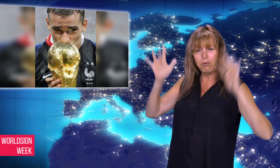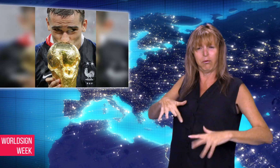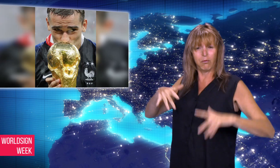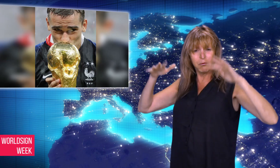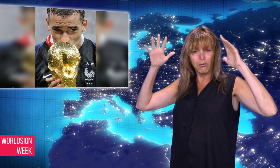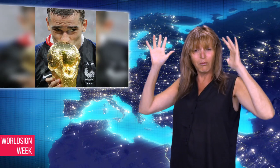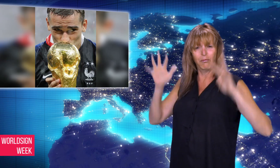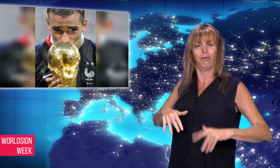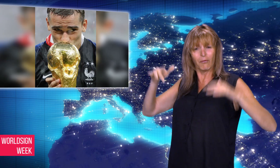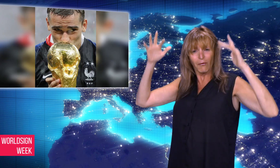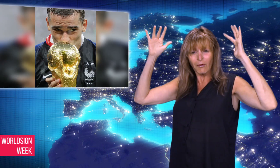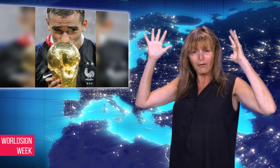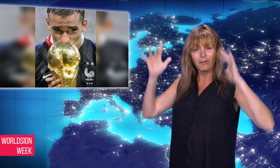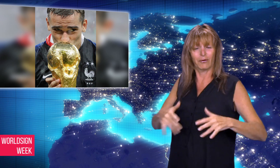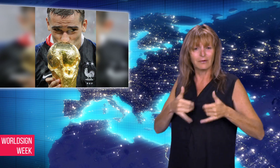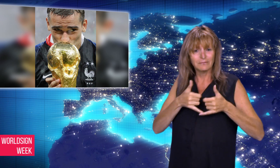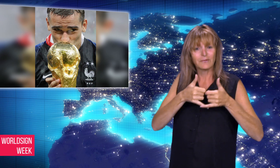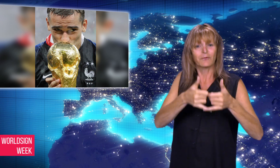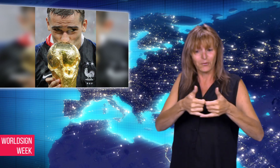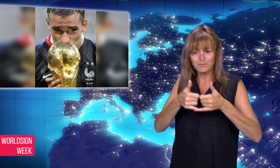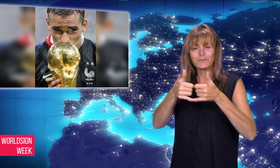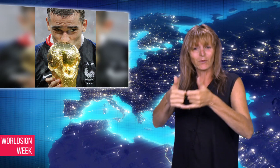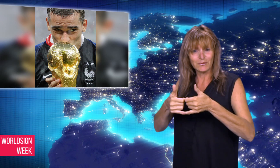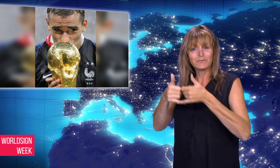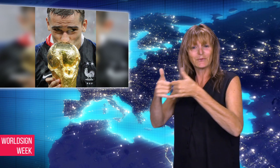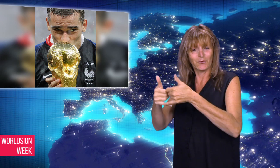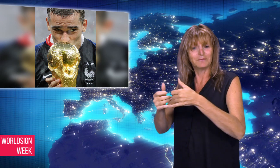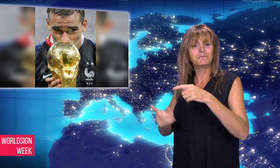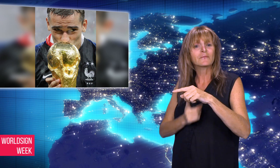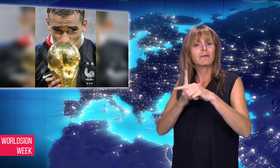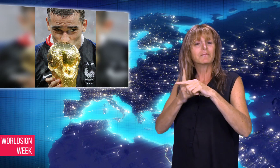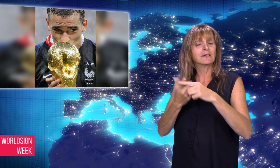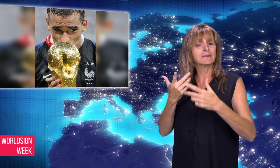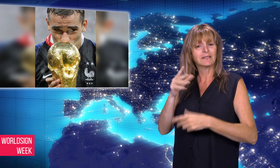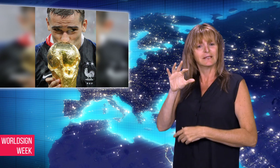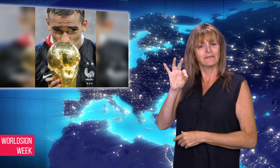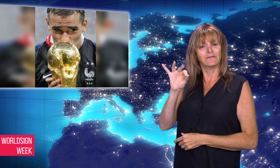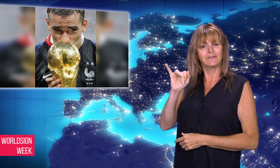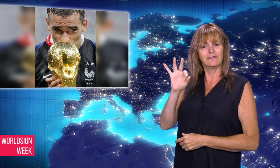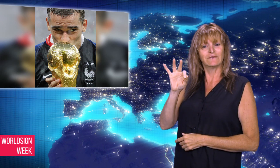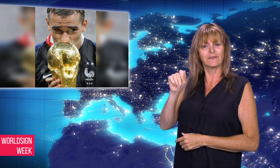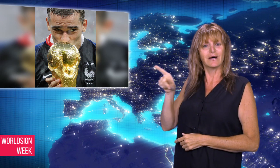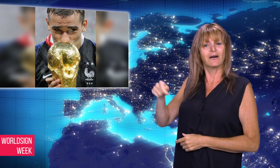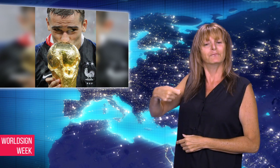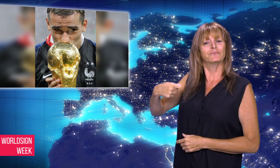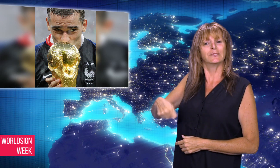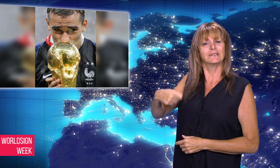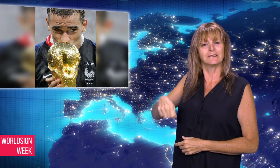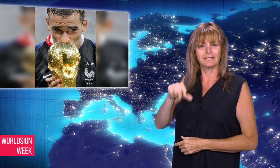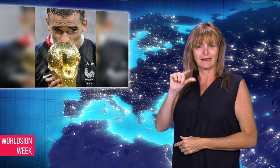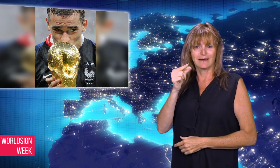president Gianni Infantino handed the gold World Cup trophy to Hugo Lloris,